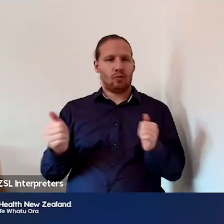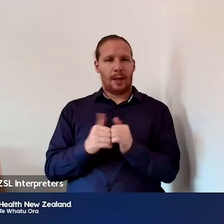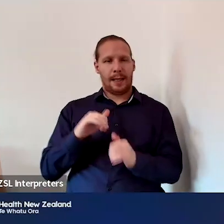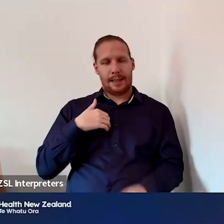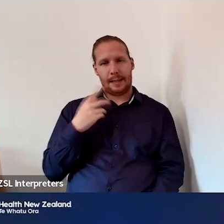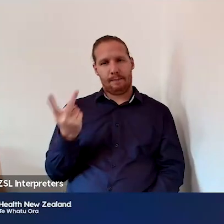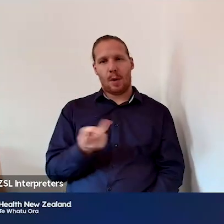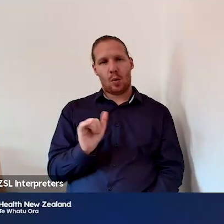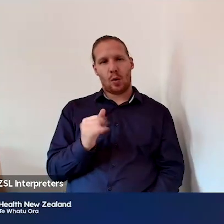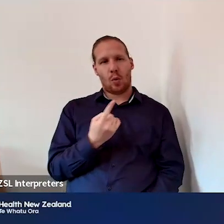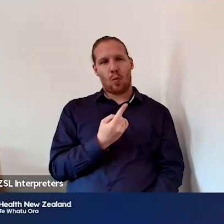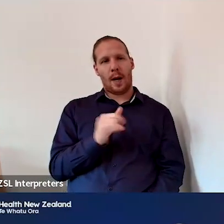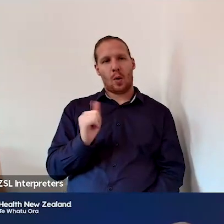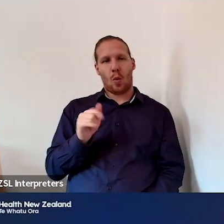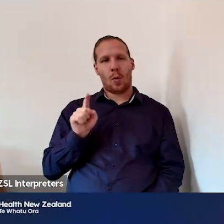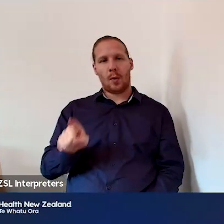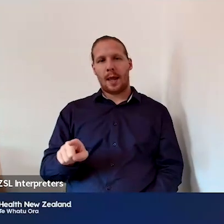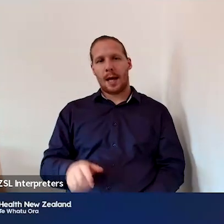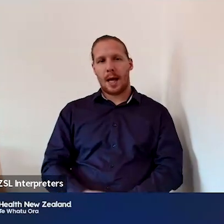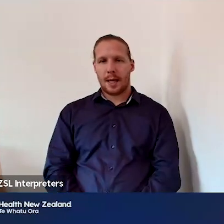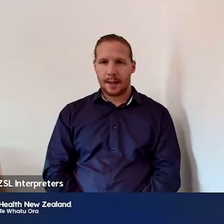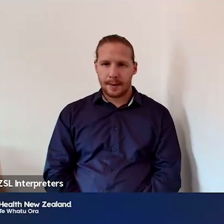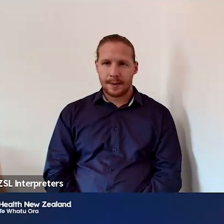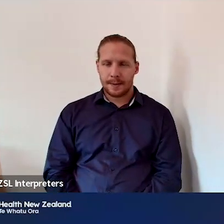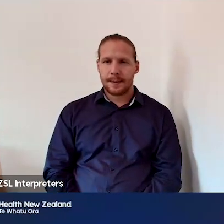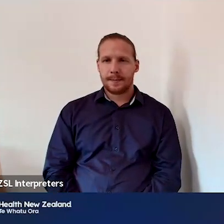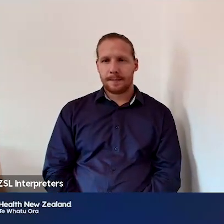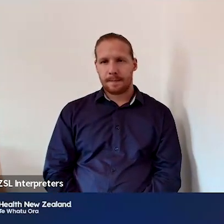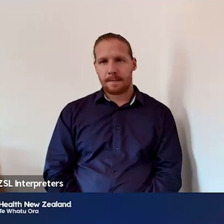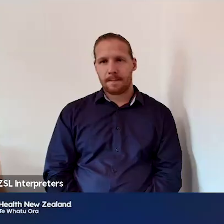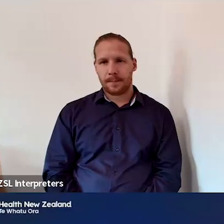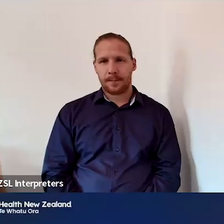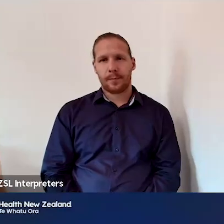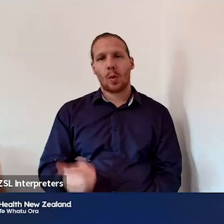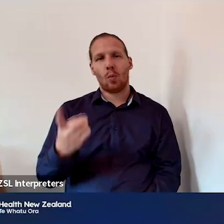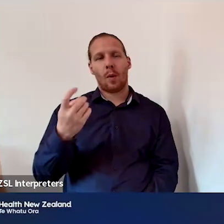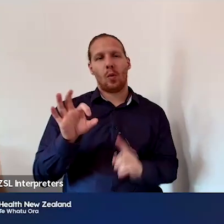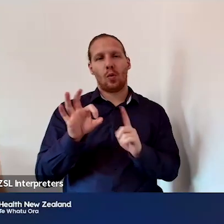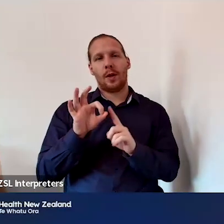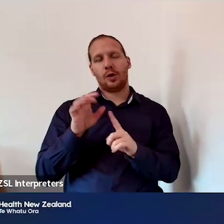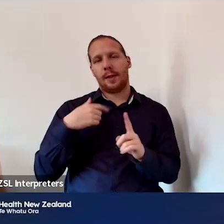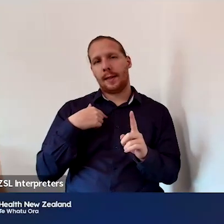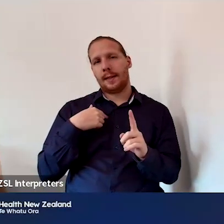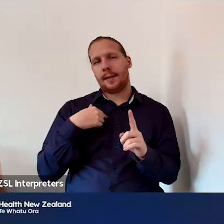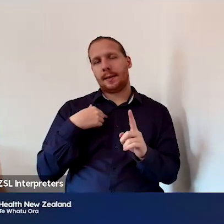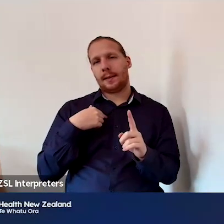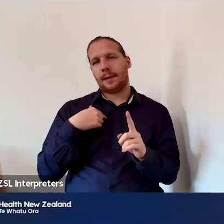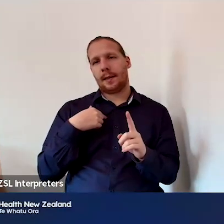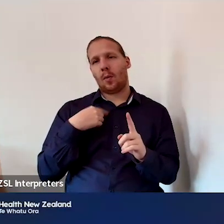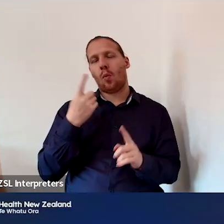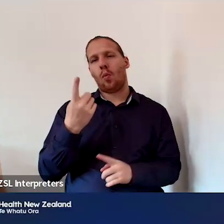Another question that's come through the Q&A. So I'll just read it out One of the aspects of mental wellbeing slash mental health ministry